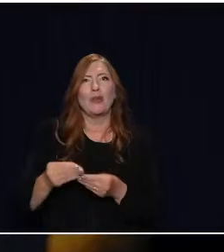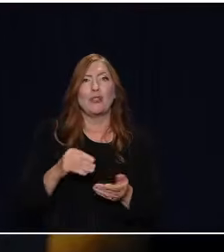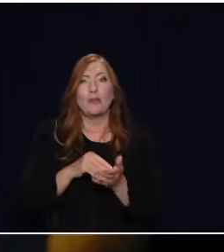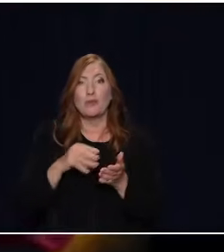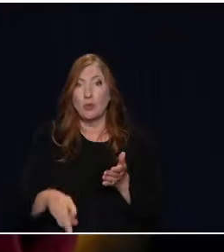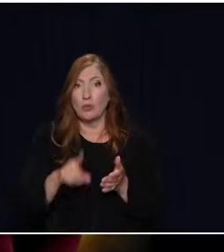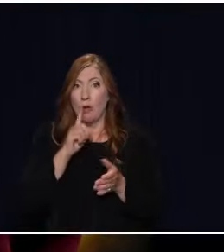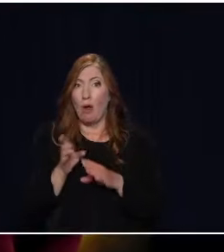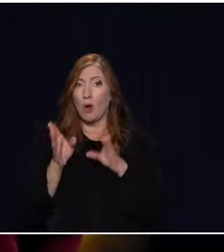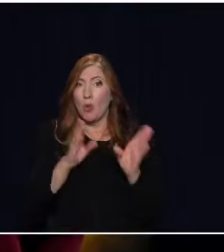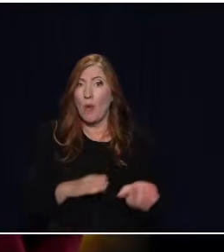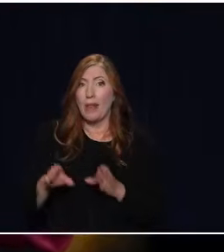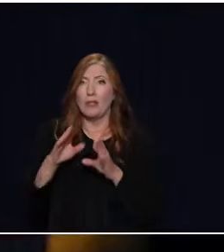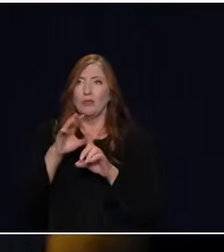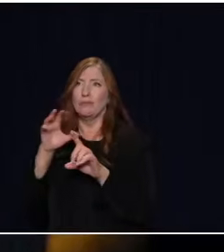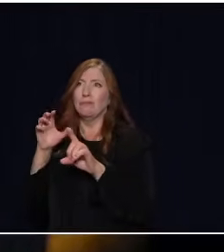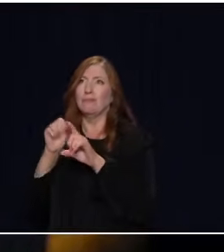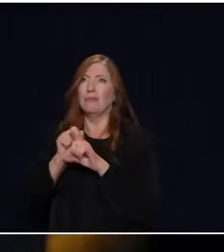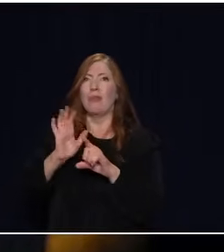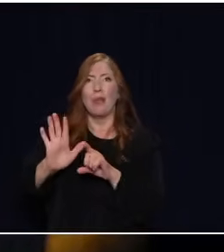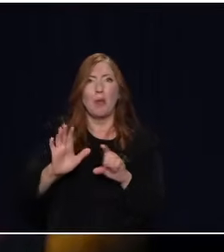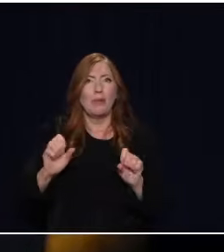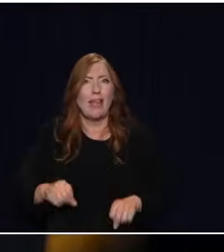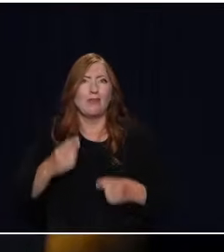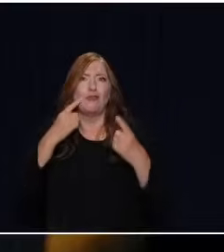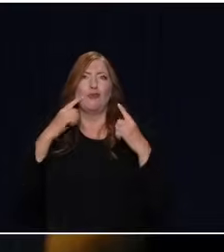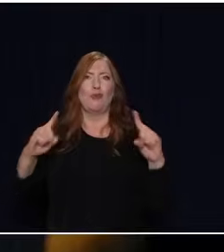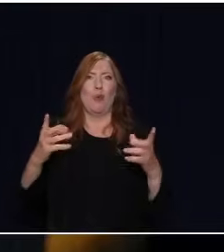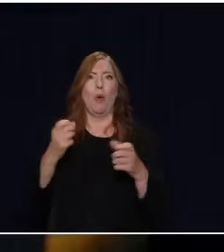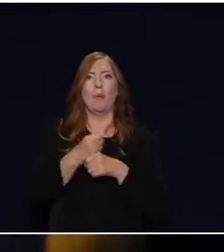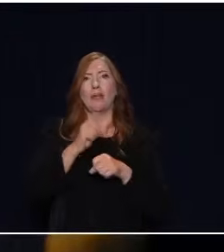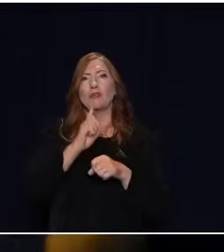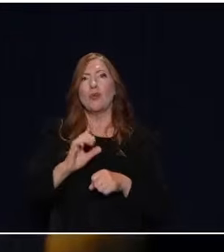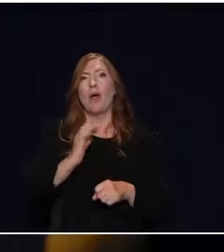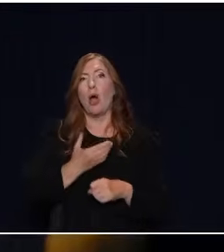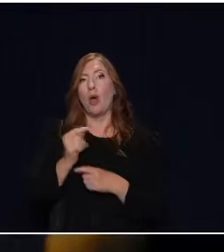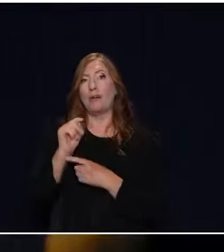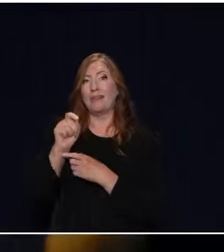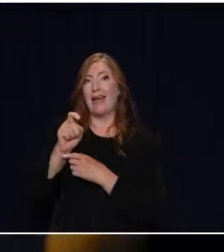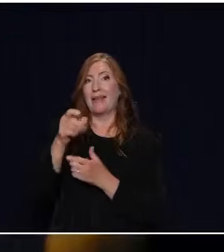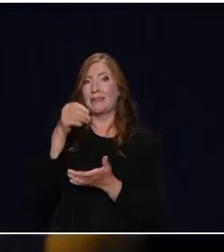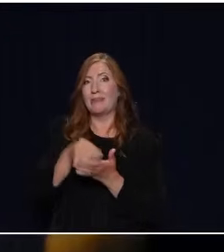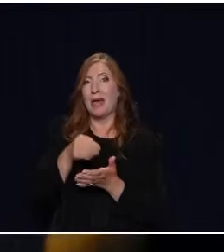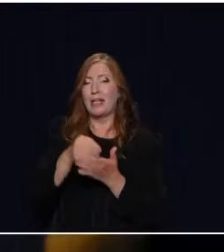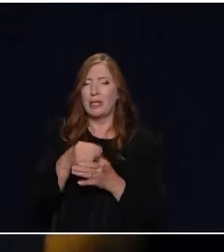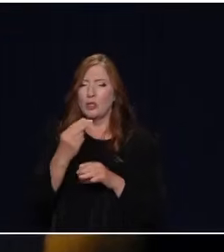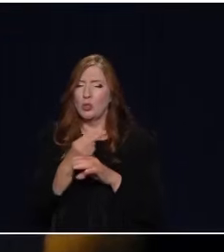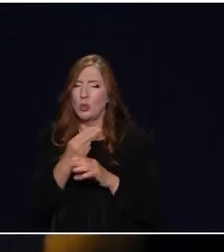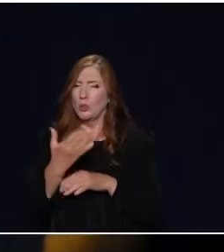AN EDUCATED SOCIETY. WE WANT TO MAKE SURE THAT THE NEXT GENERATION IS PREPARED TO